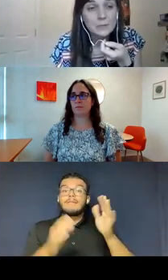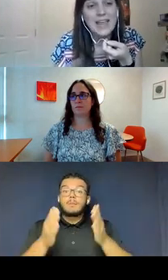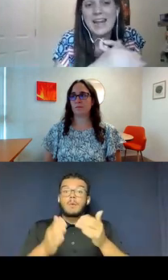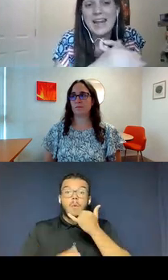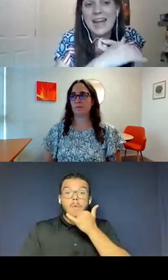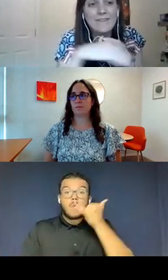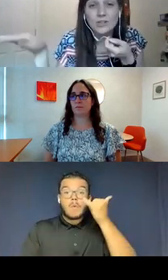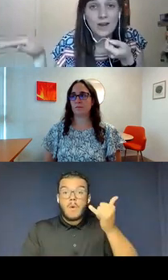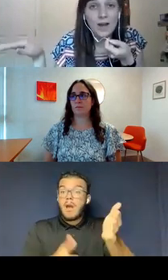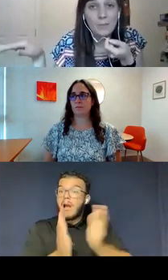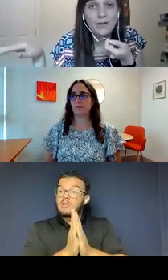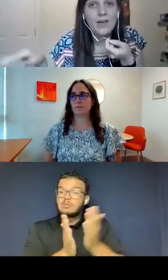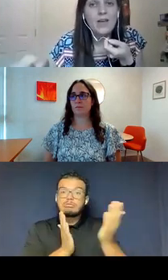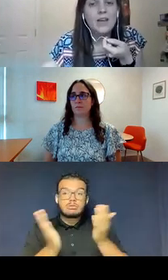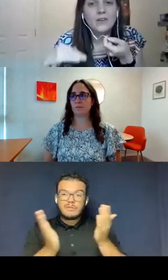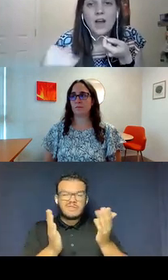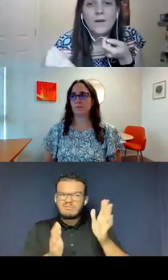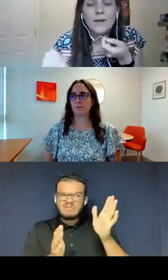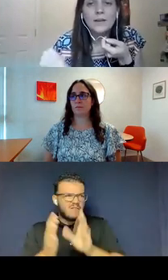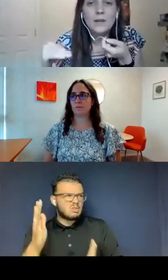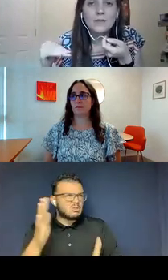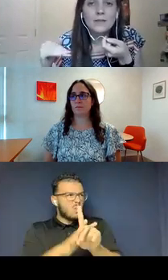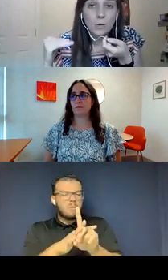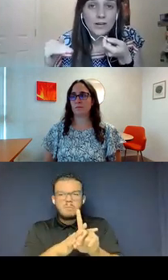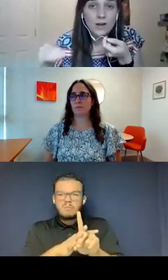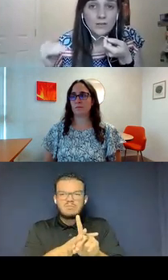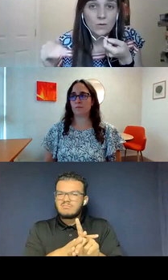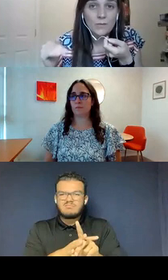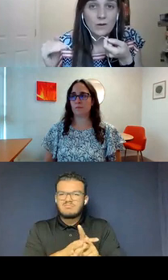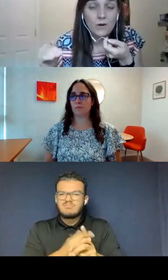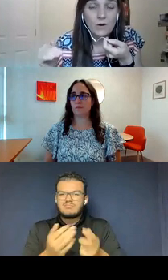but then never showed up, they're not going to be reported on the form at all